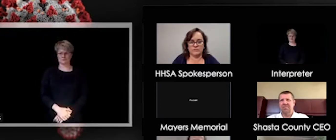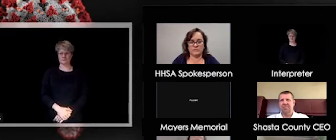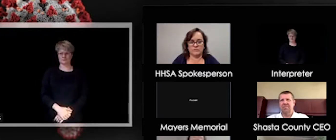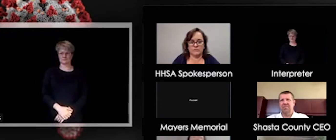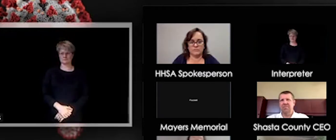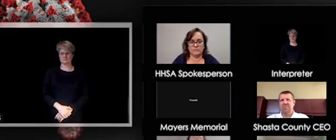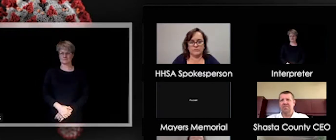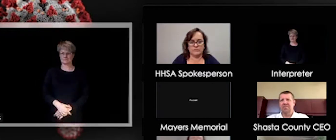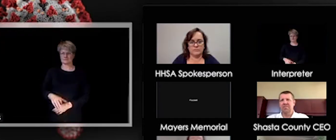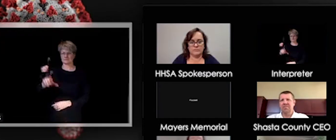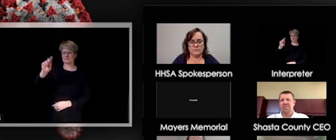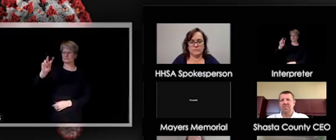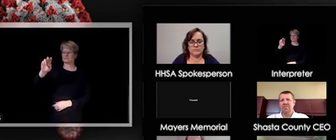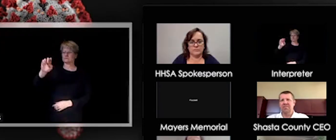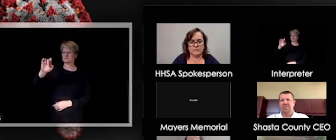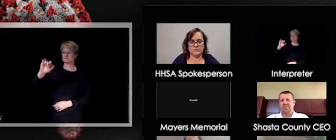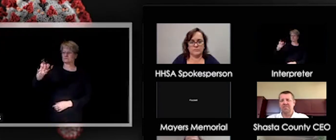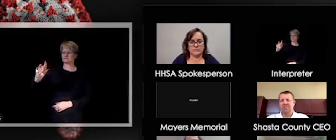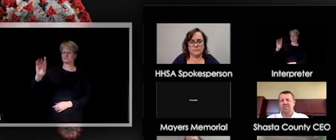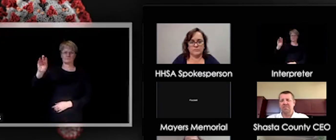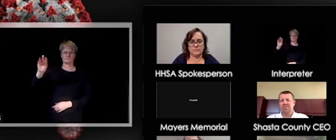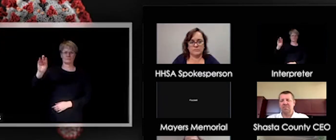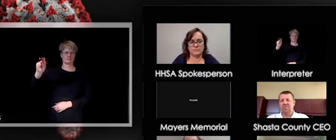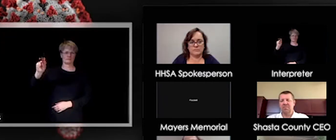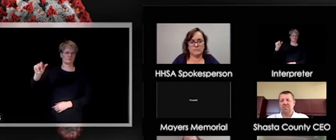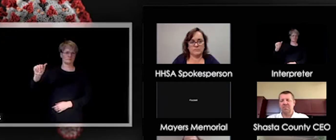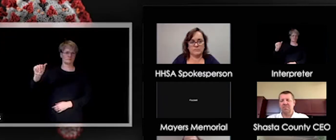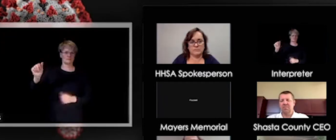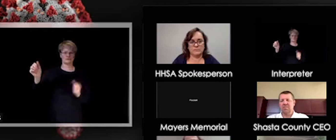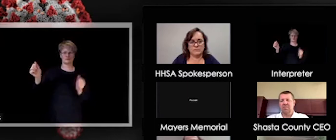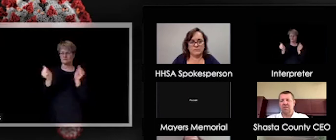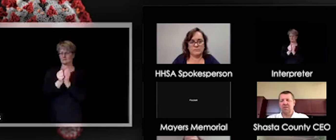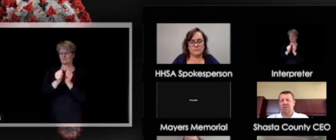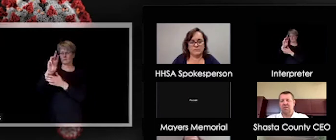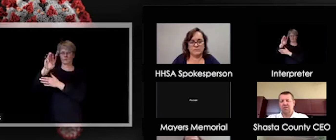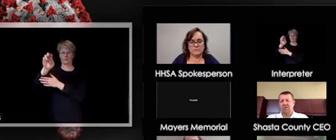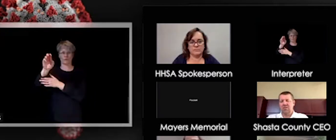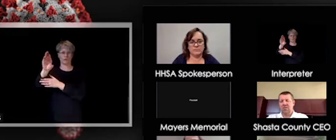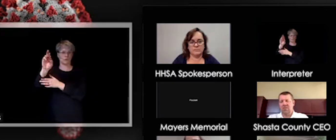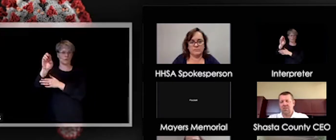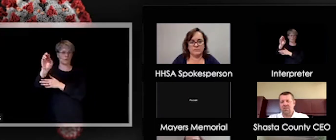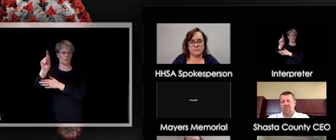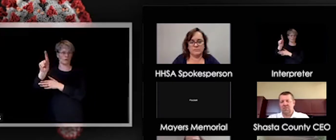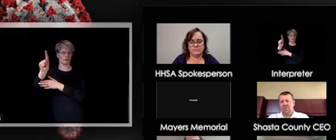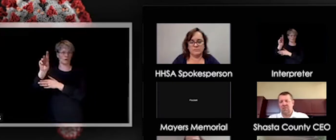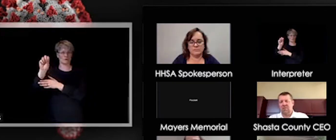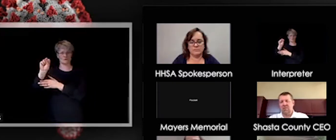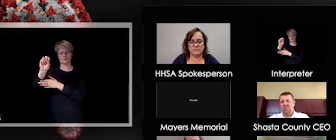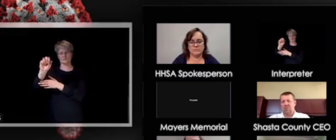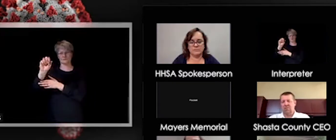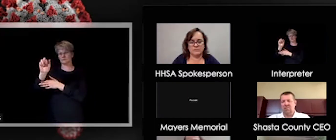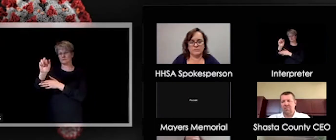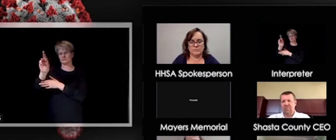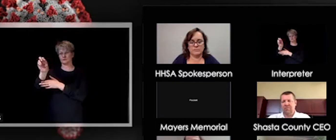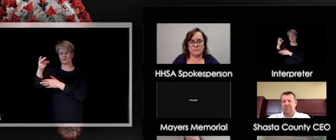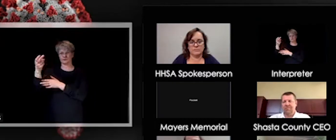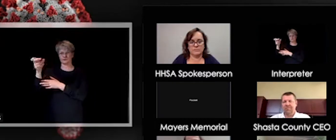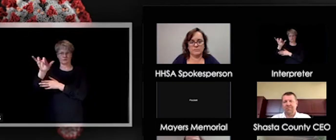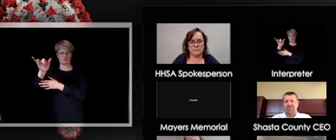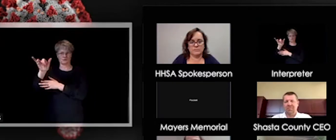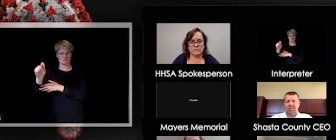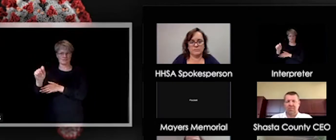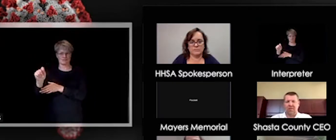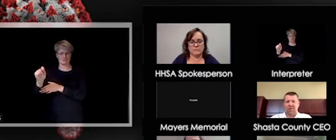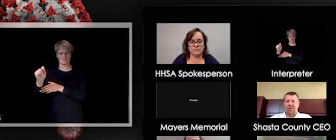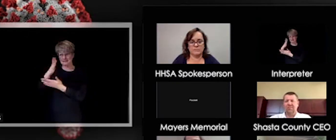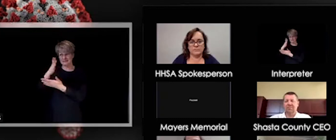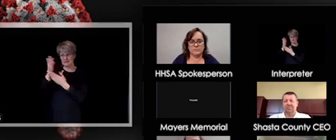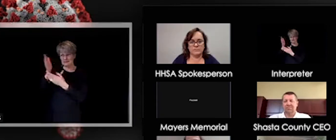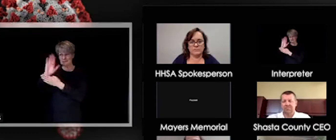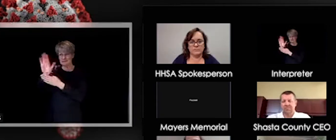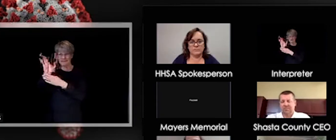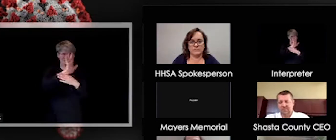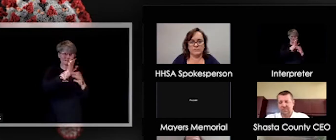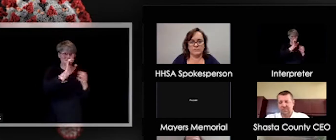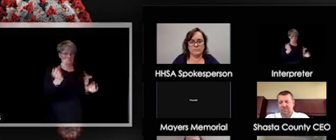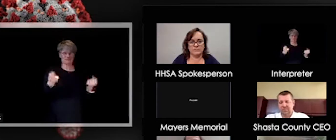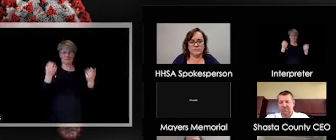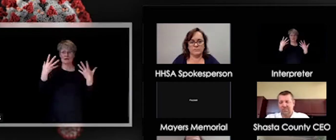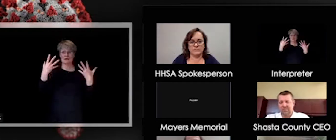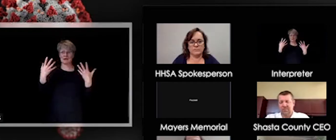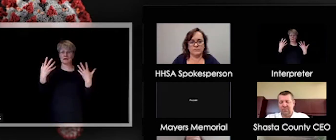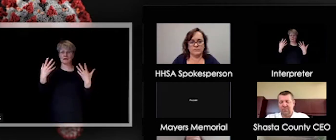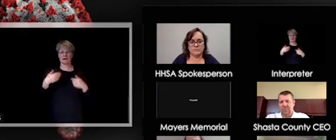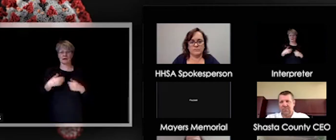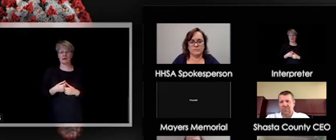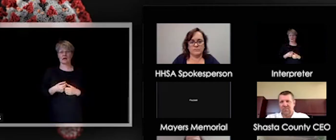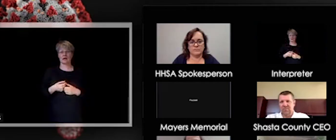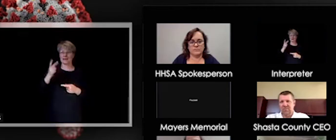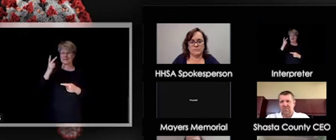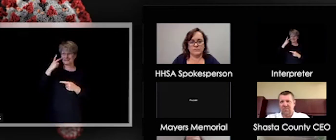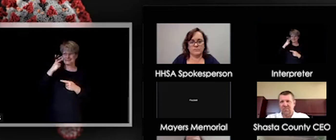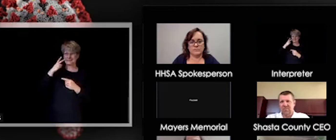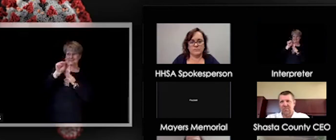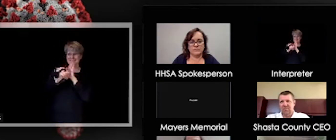newspaper. So, I’m looking at all the businesses that have defied orders to open. Most prominently,